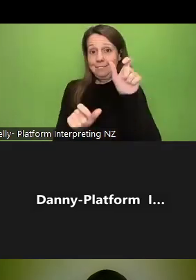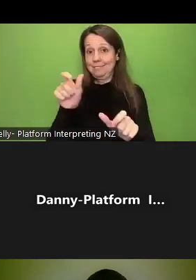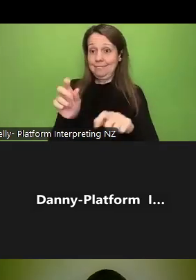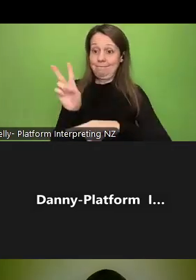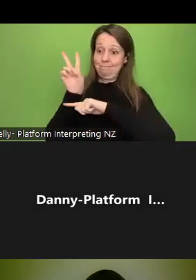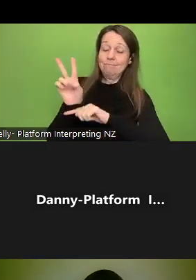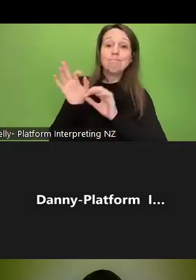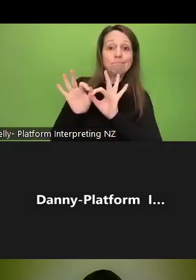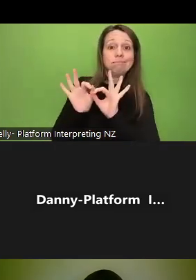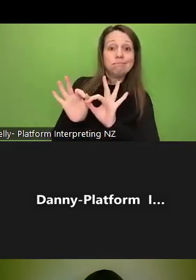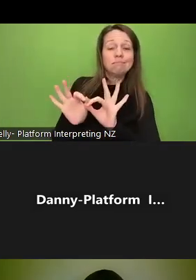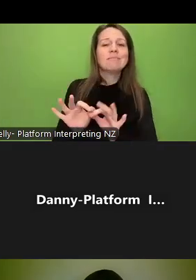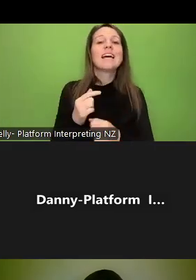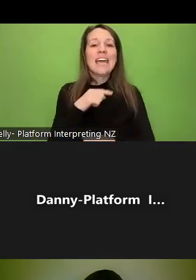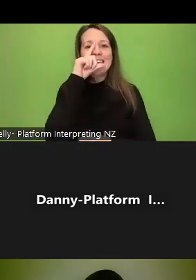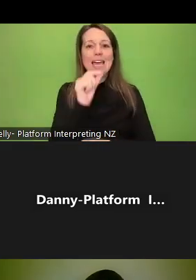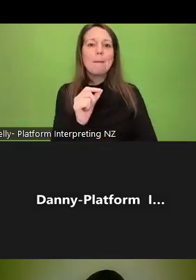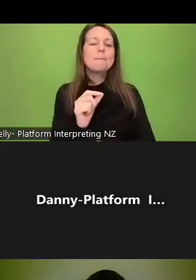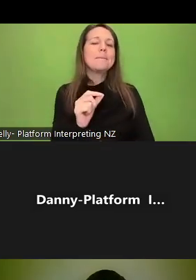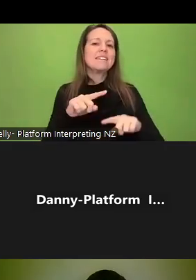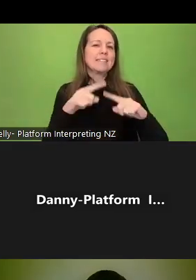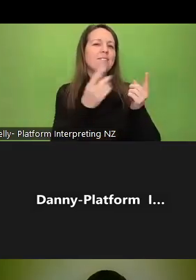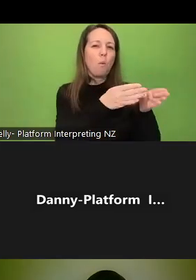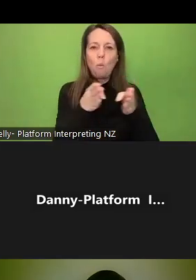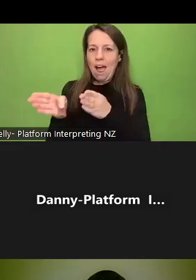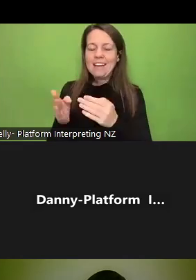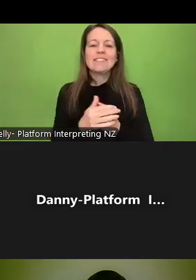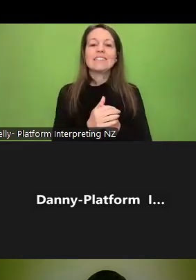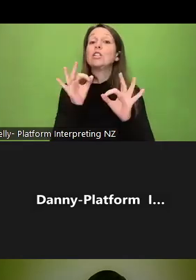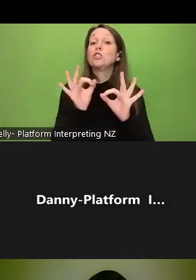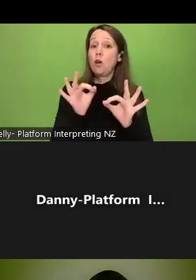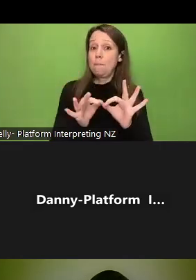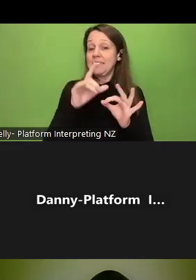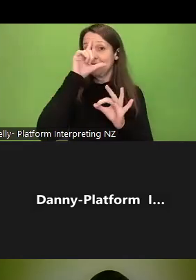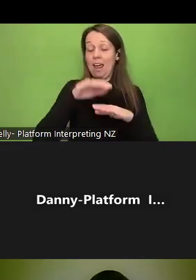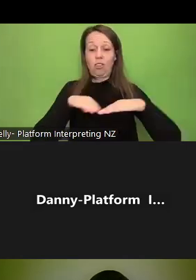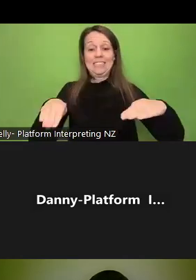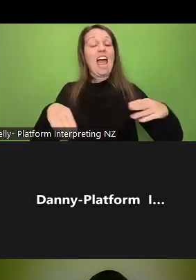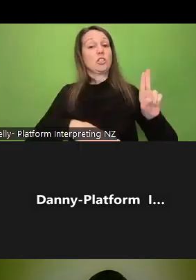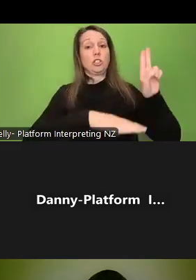This can be done in a few different ways. So, interpreters can stand to the side of the stage,